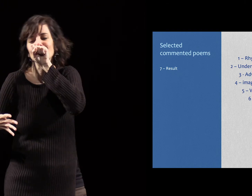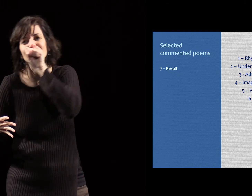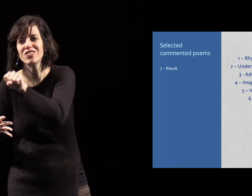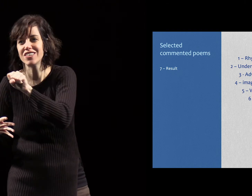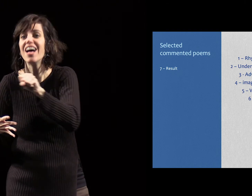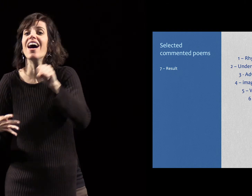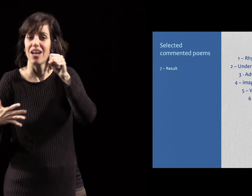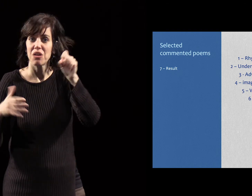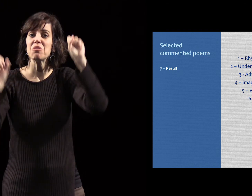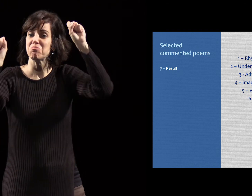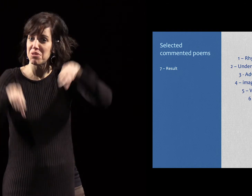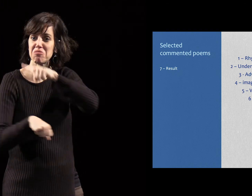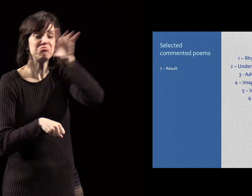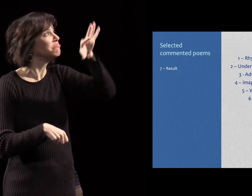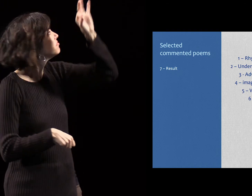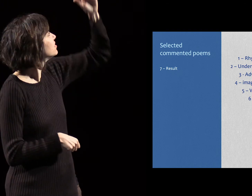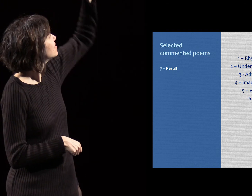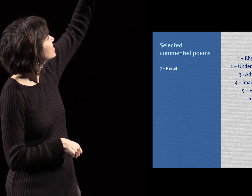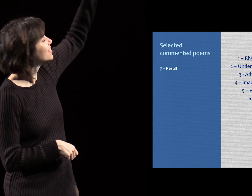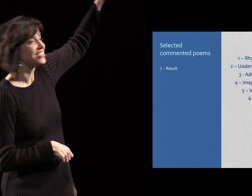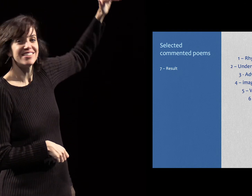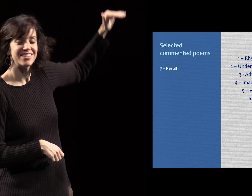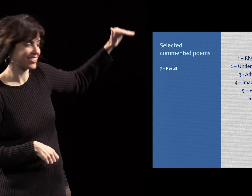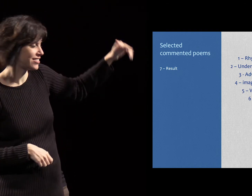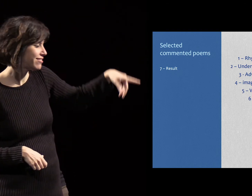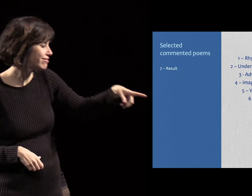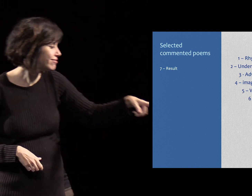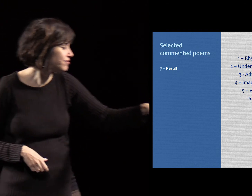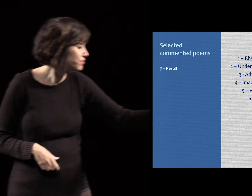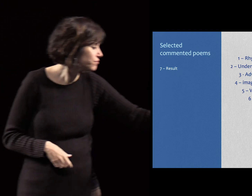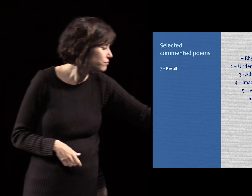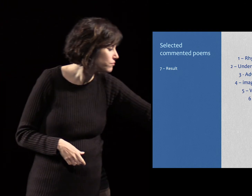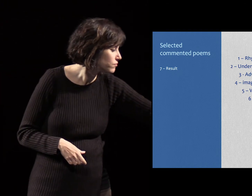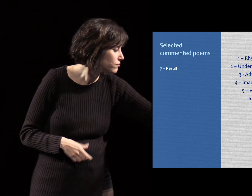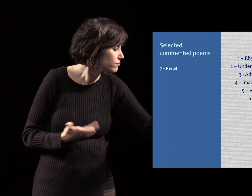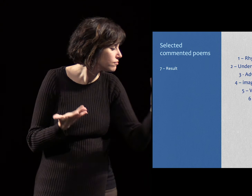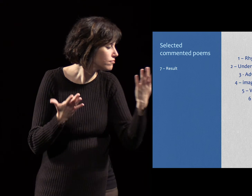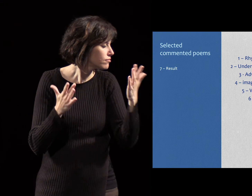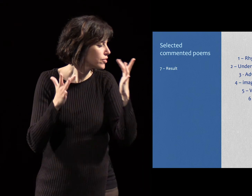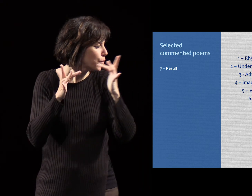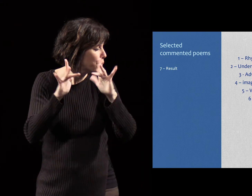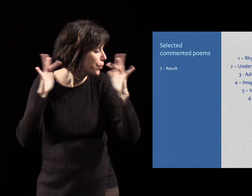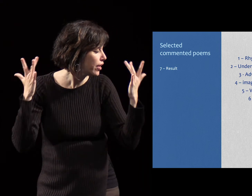Everyone must pick their style, their personal preference. You can see a list here.